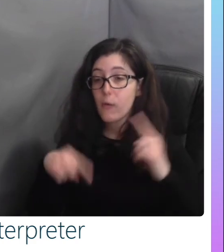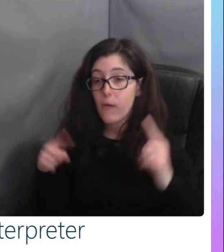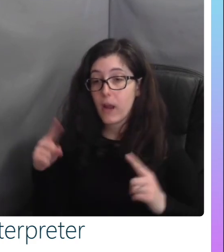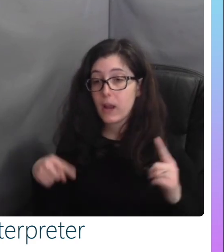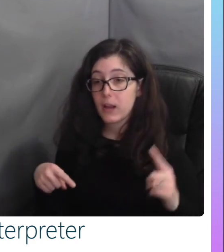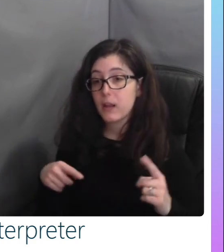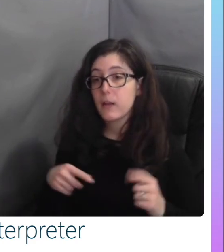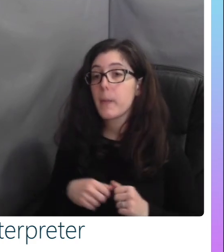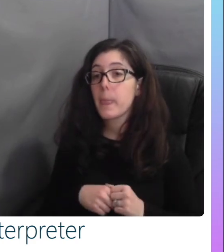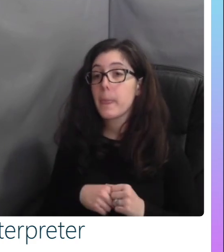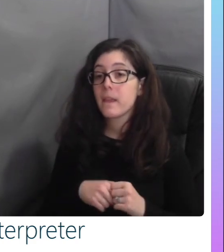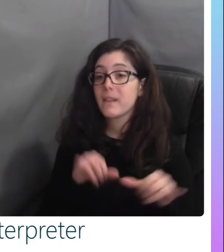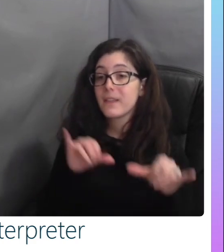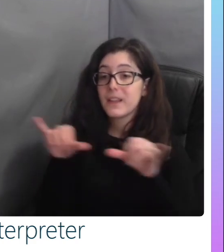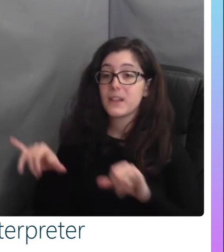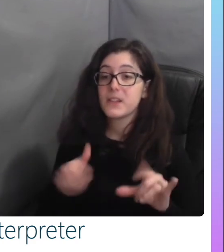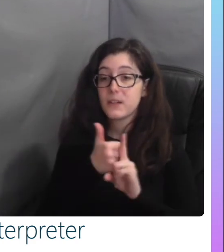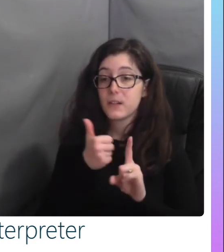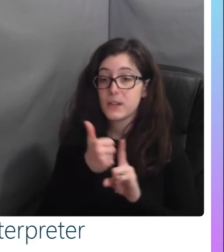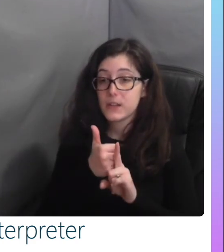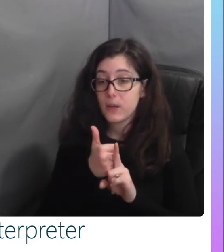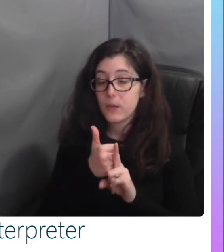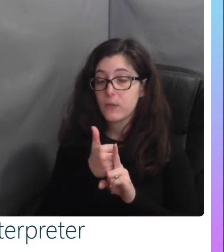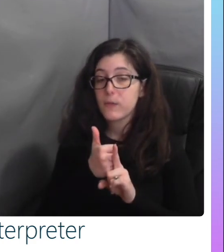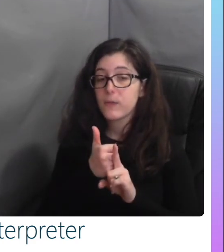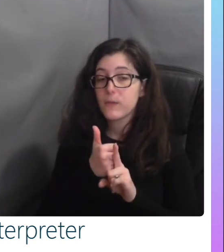what the standard is of accessibility that you expect,